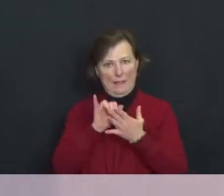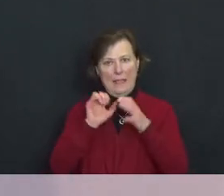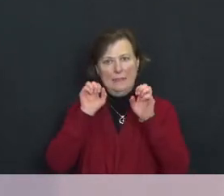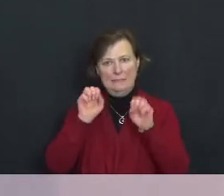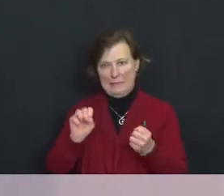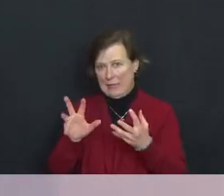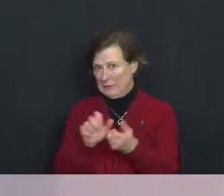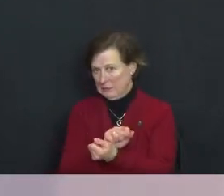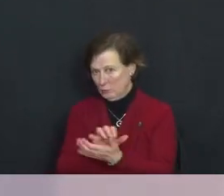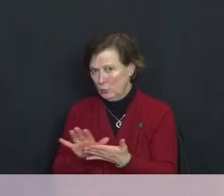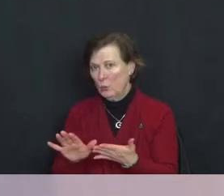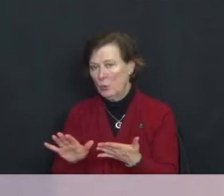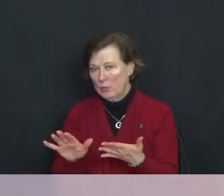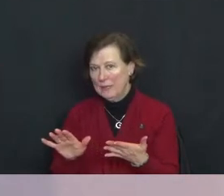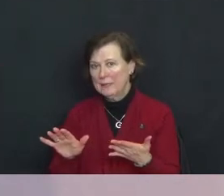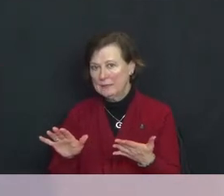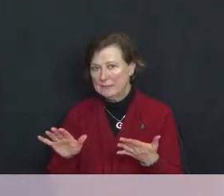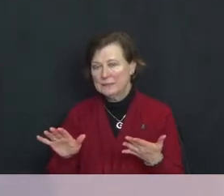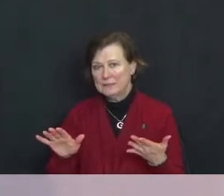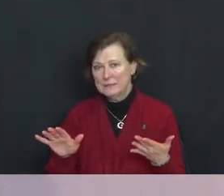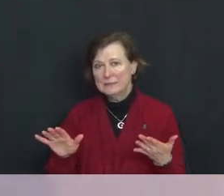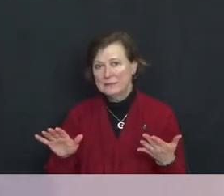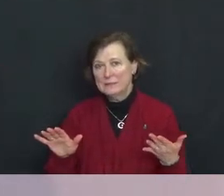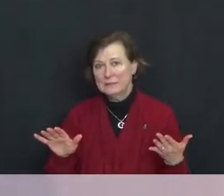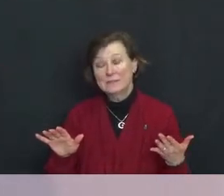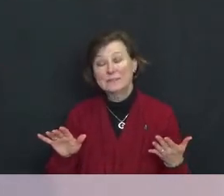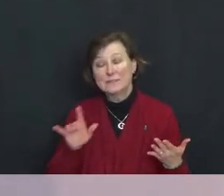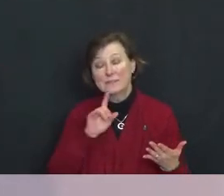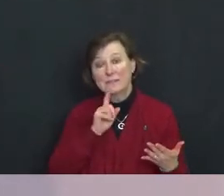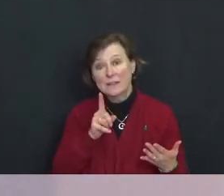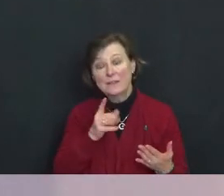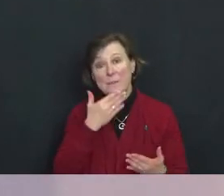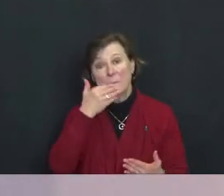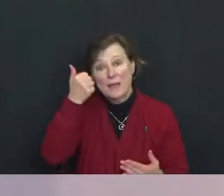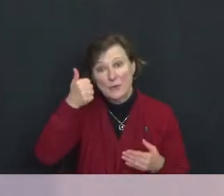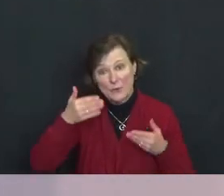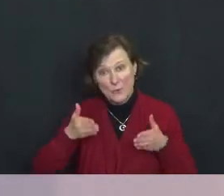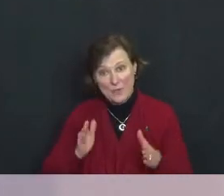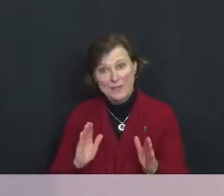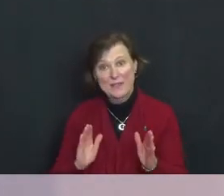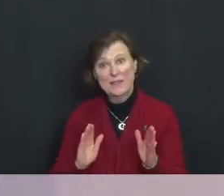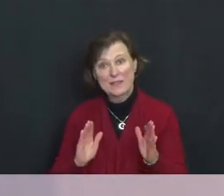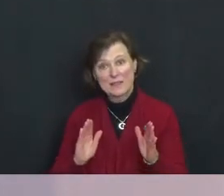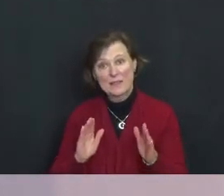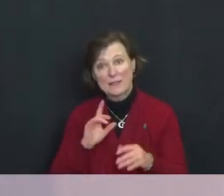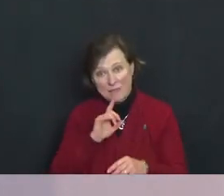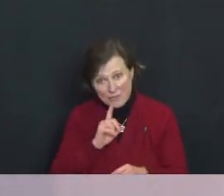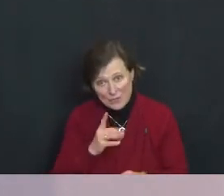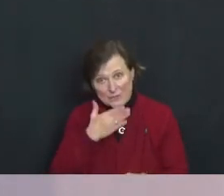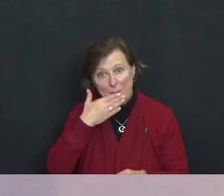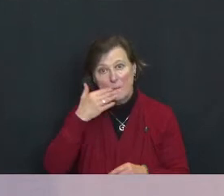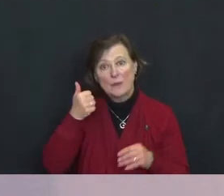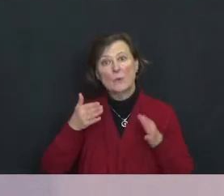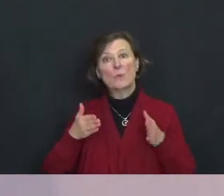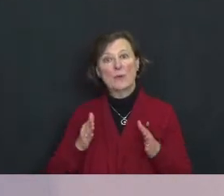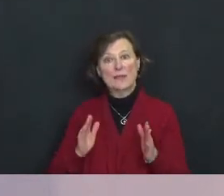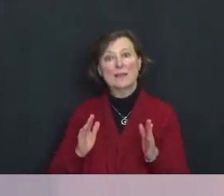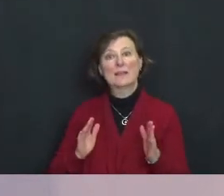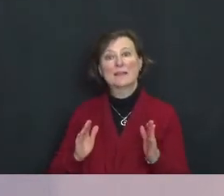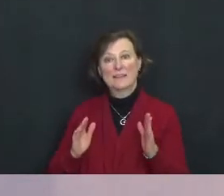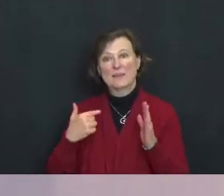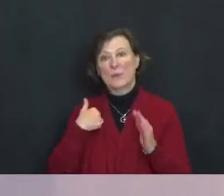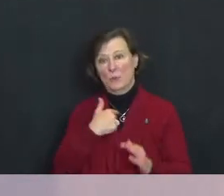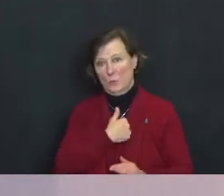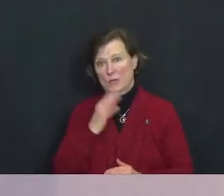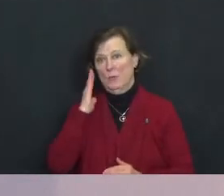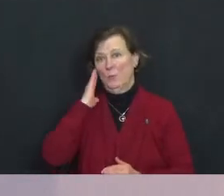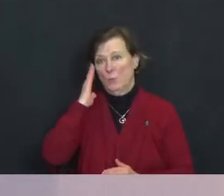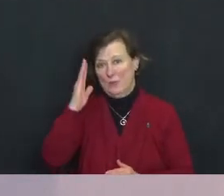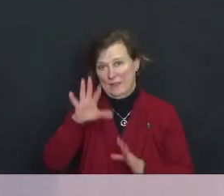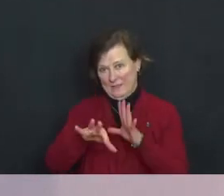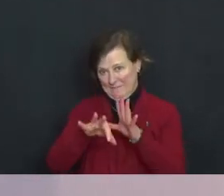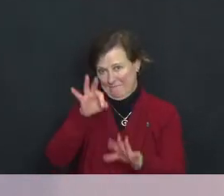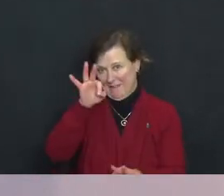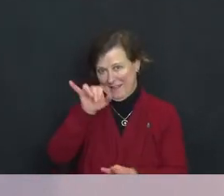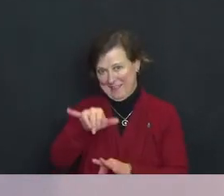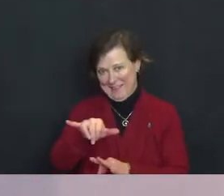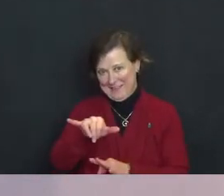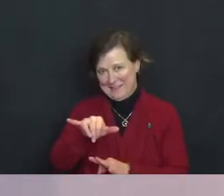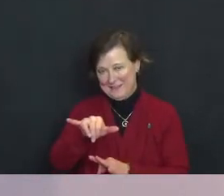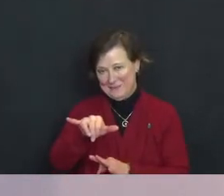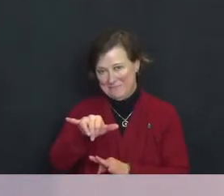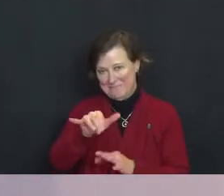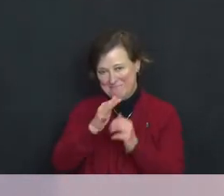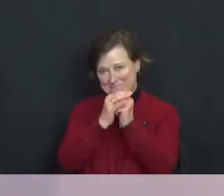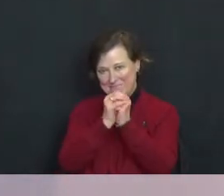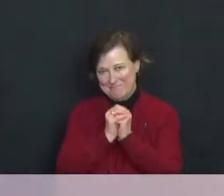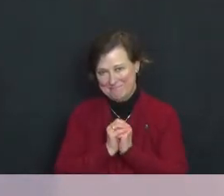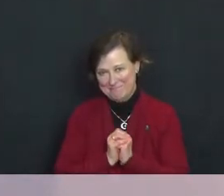There is a better way, there is a better way and we will find it